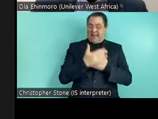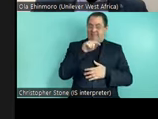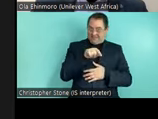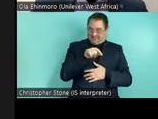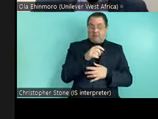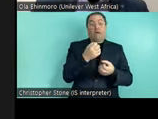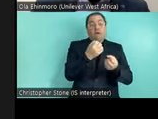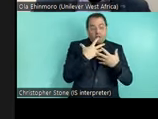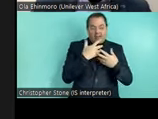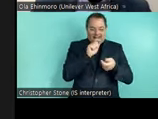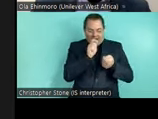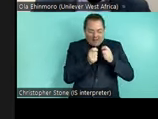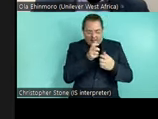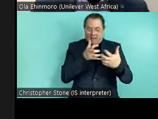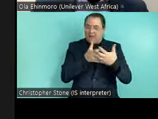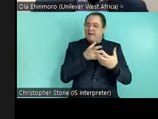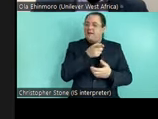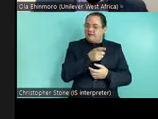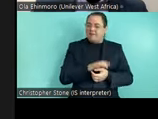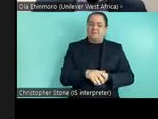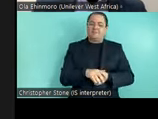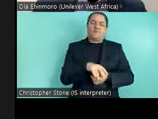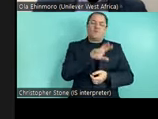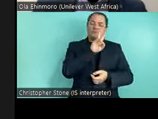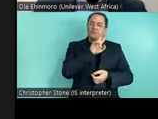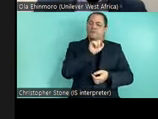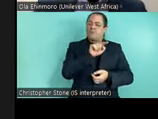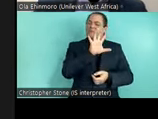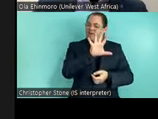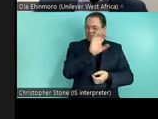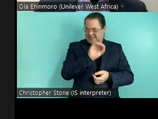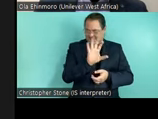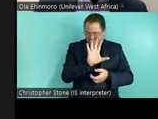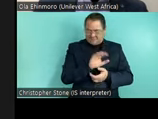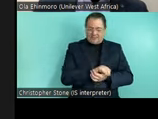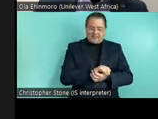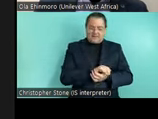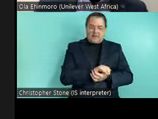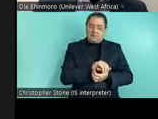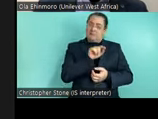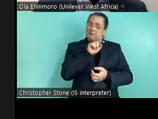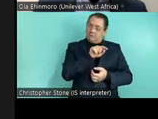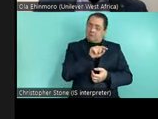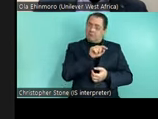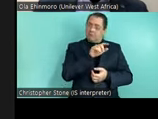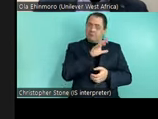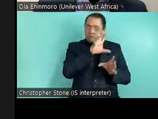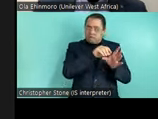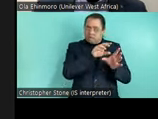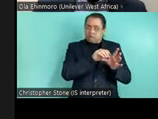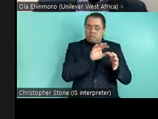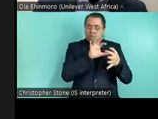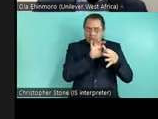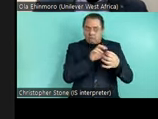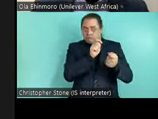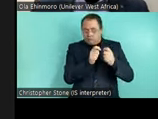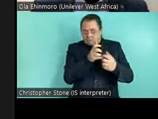15:03:48 Why the other 2.5%, we aim to continue to getting a number of people with disability